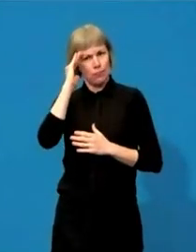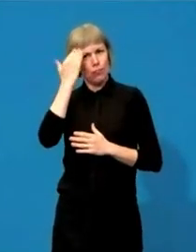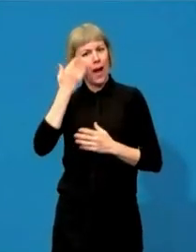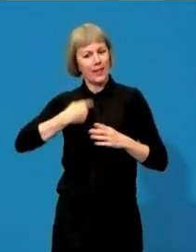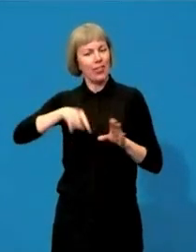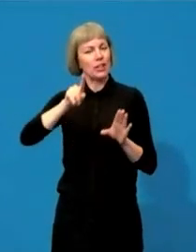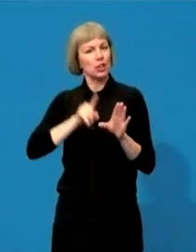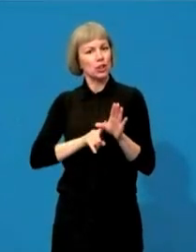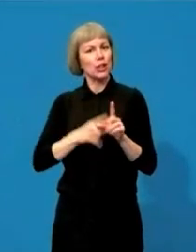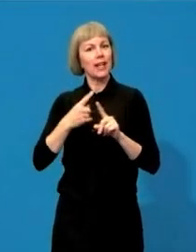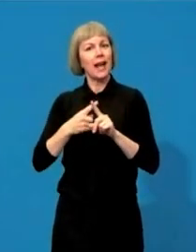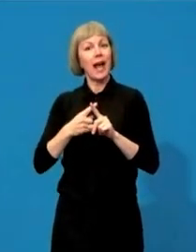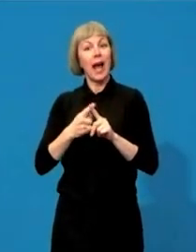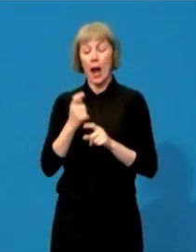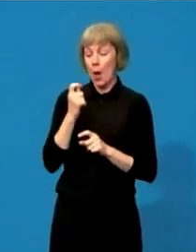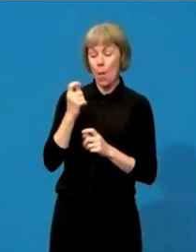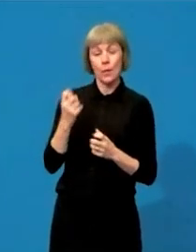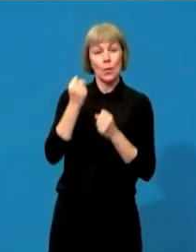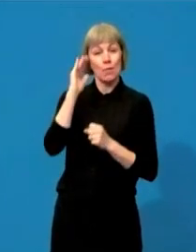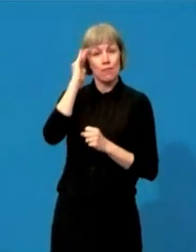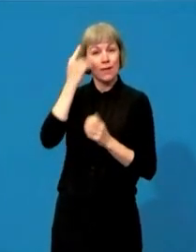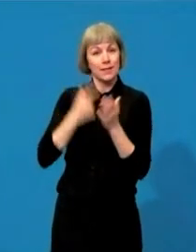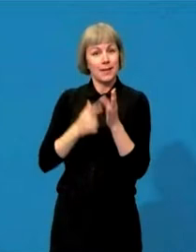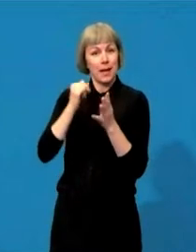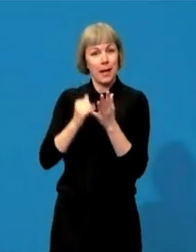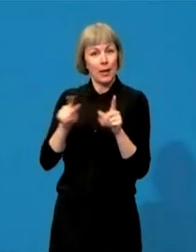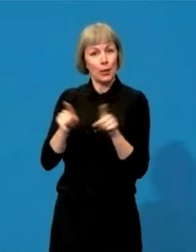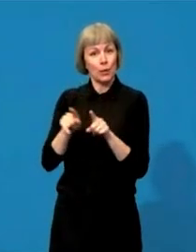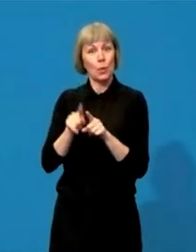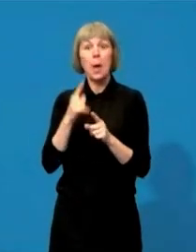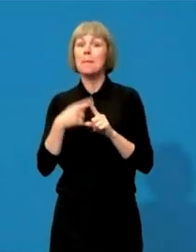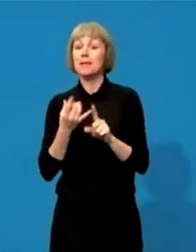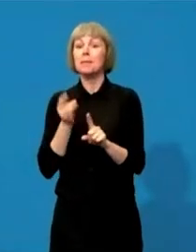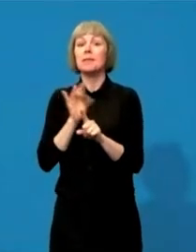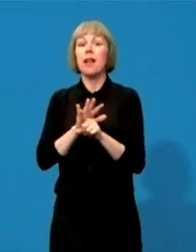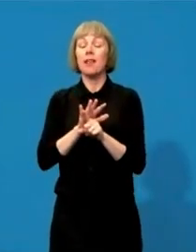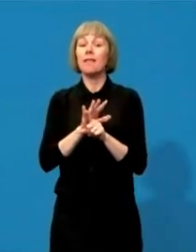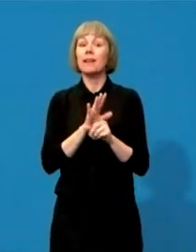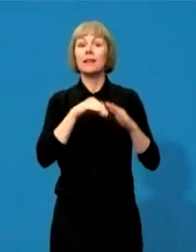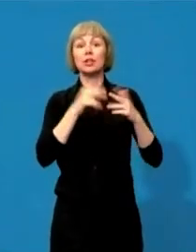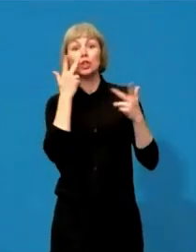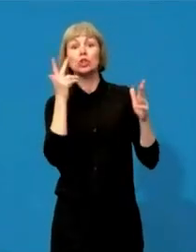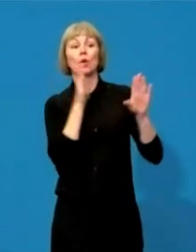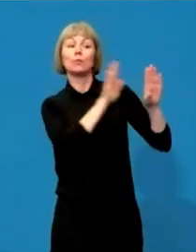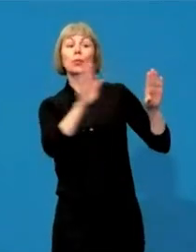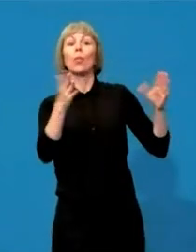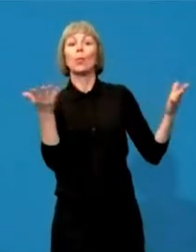He was also a finalist in the very prestigious Sulman Prize that is on show right now in Sydney.